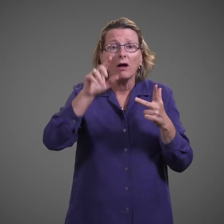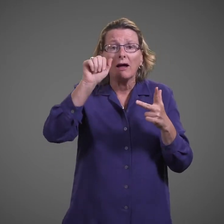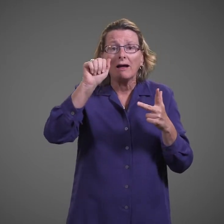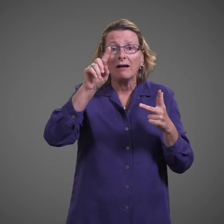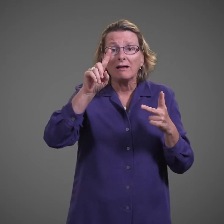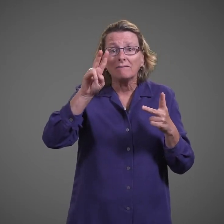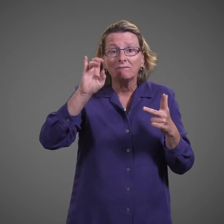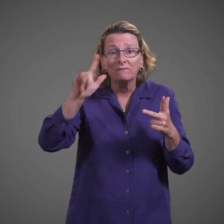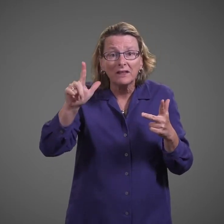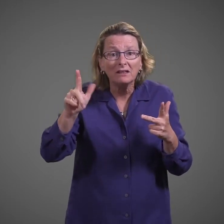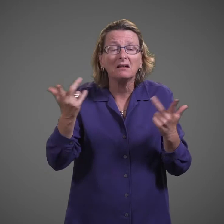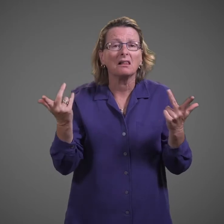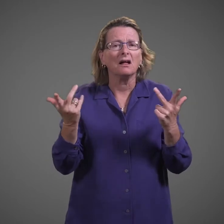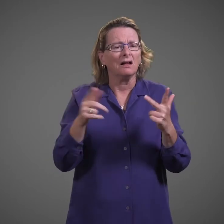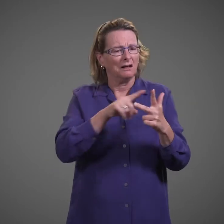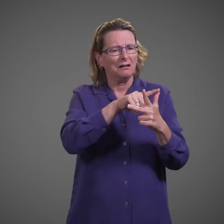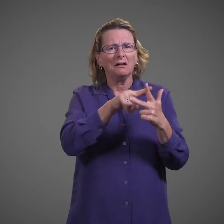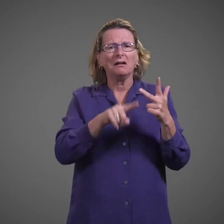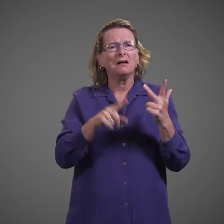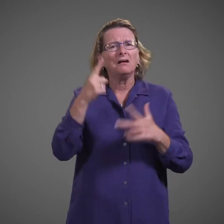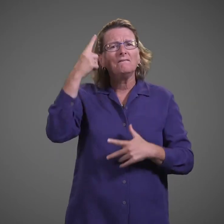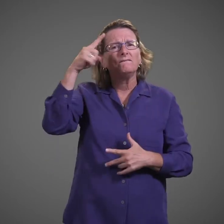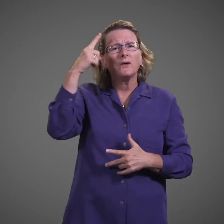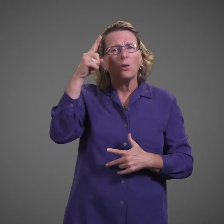or Advil to help with your pain and bring down the swelling